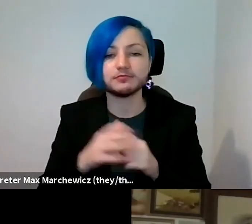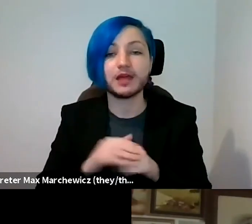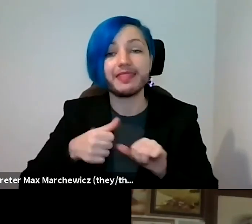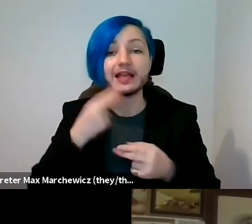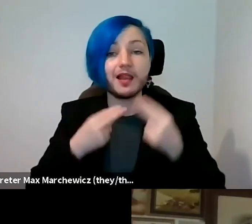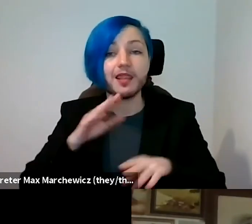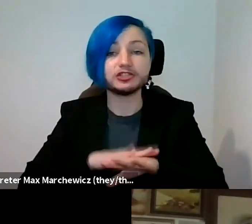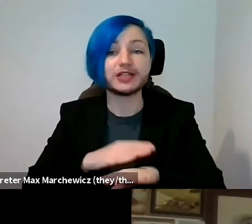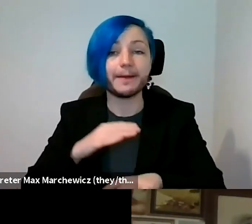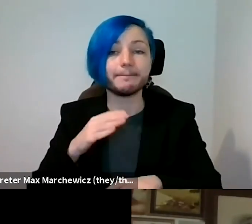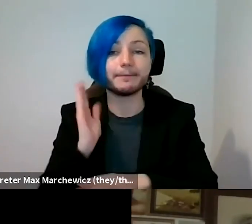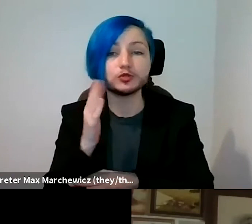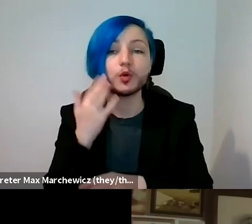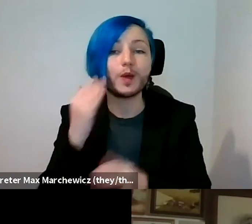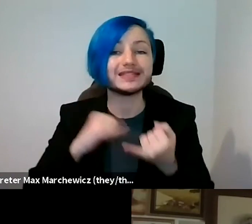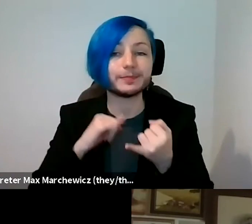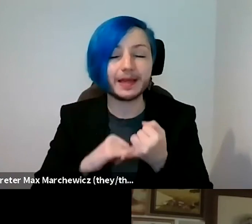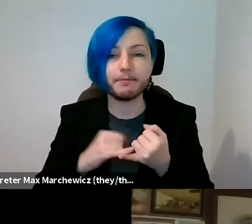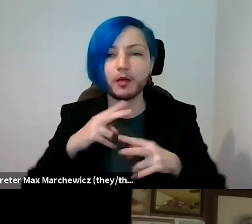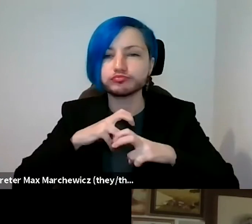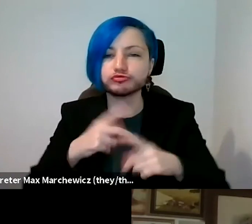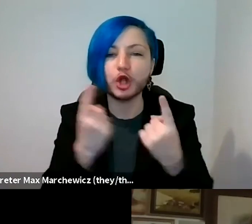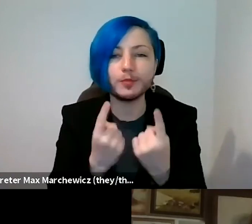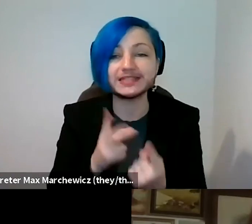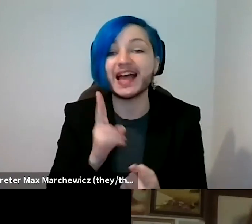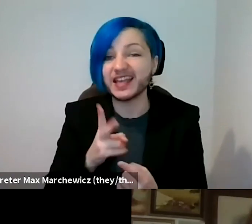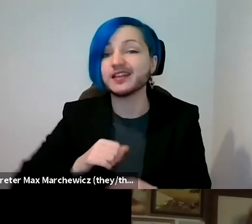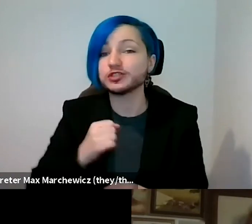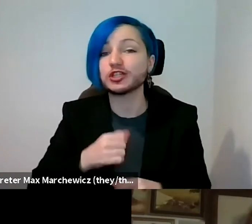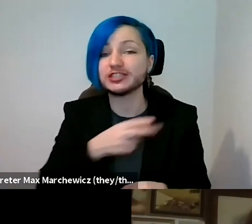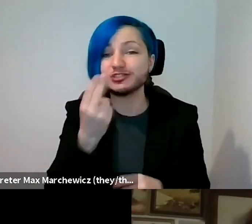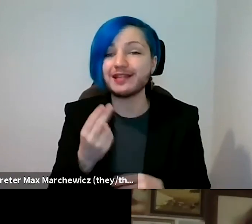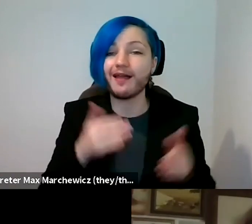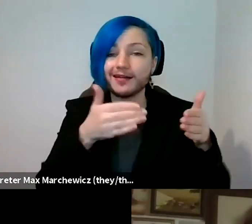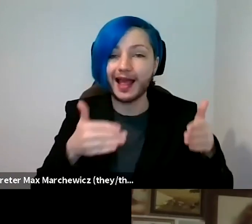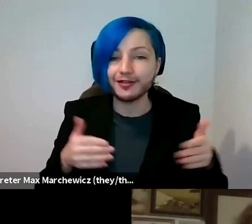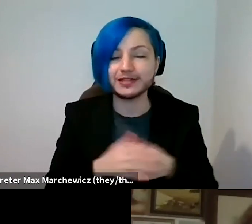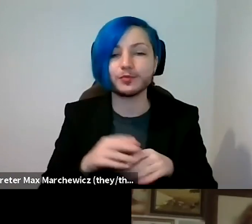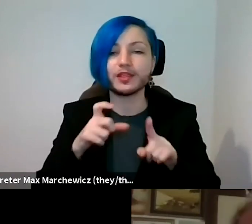in September time, and exploring objects again from our Scottish Design Galleries. They're with Dr. Emma Bond